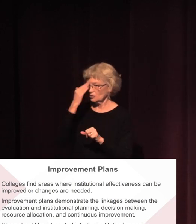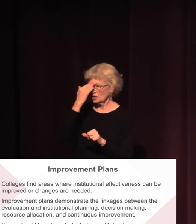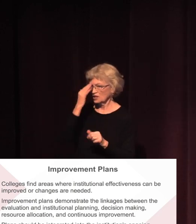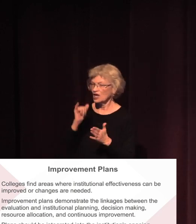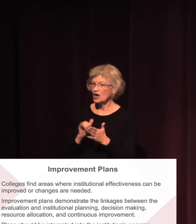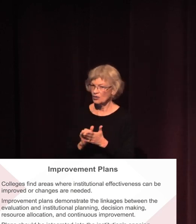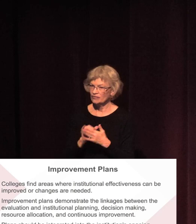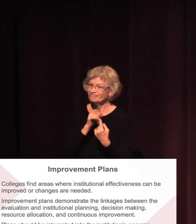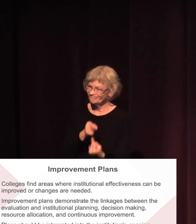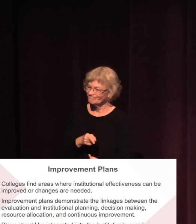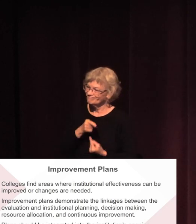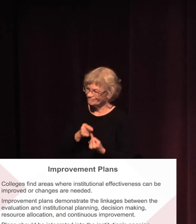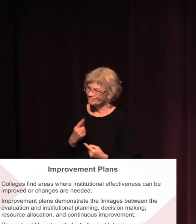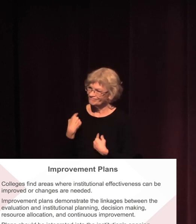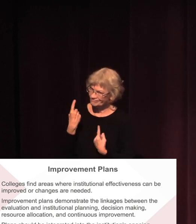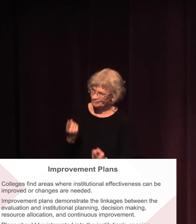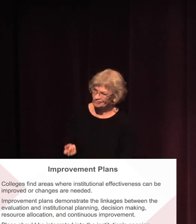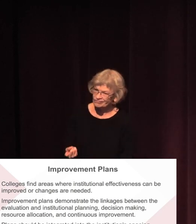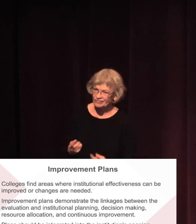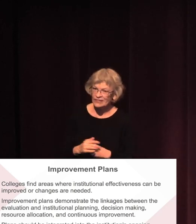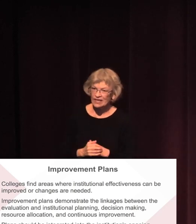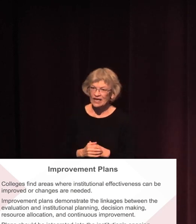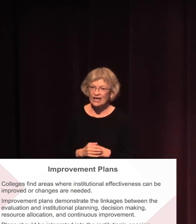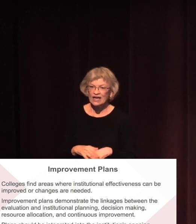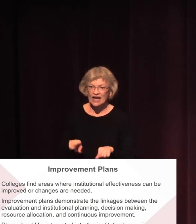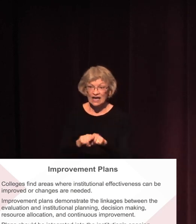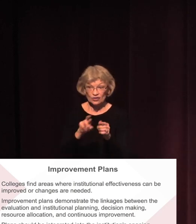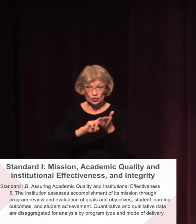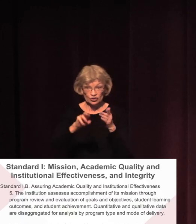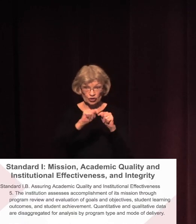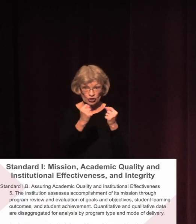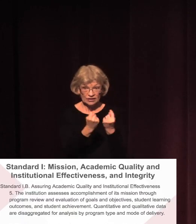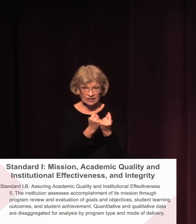worked through that, we have a series of areas that we know have been a struggle for us.